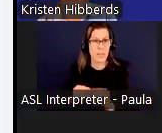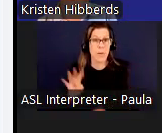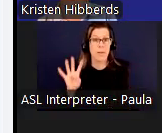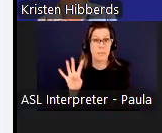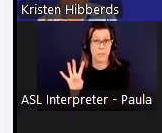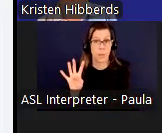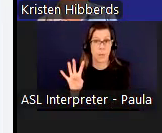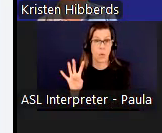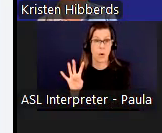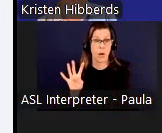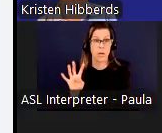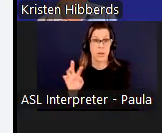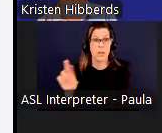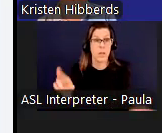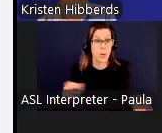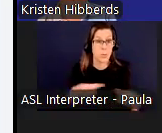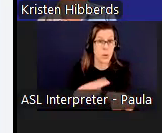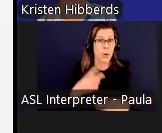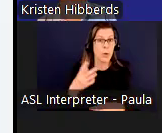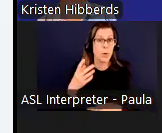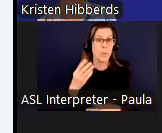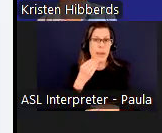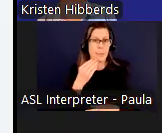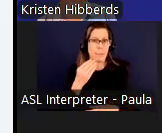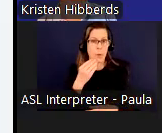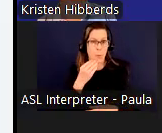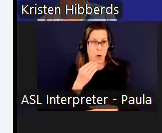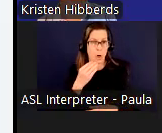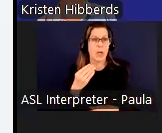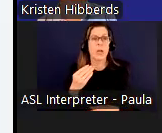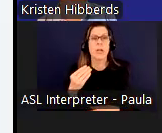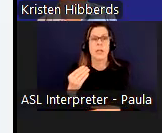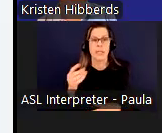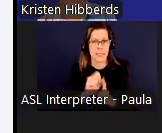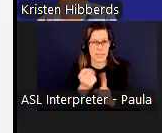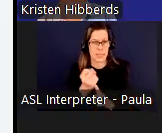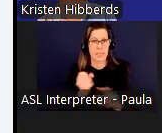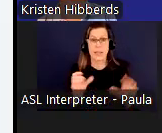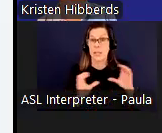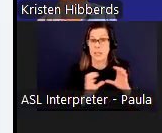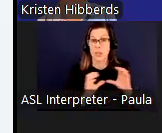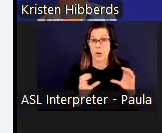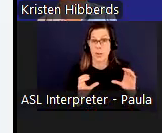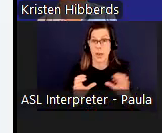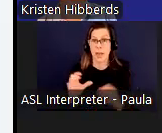board situations that are certified and actually room and boards are registered